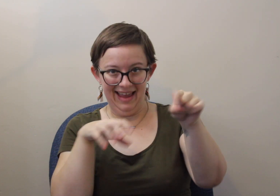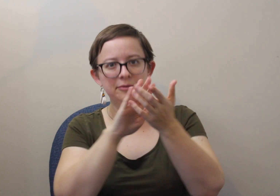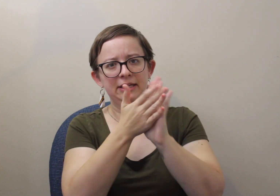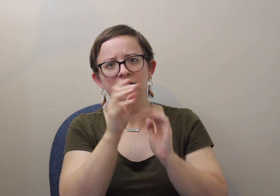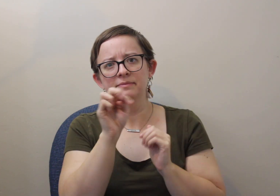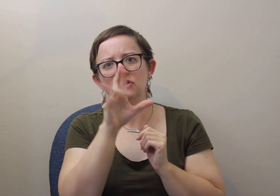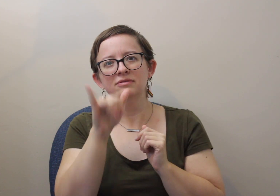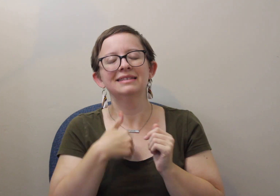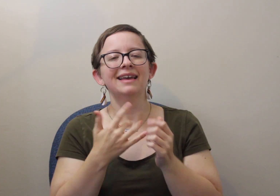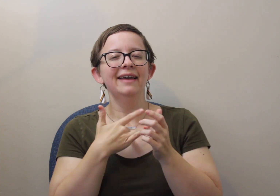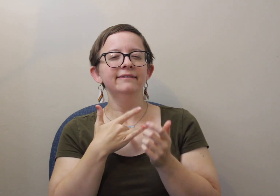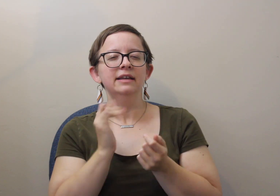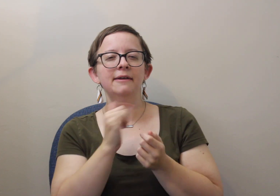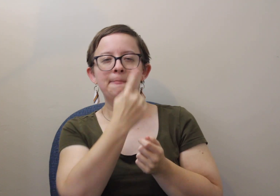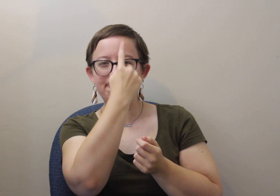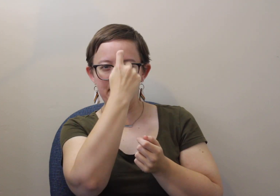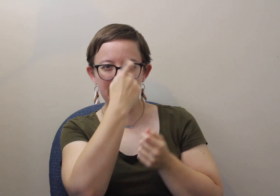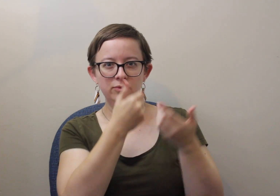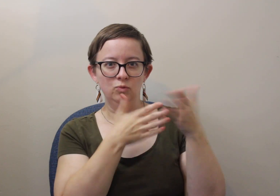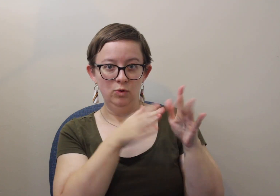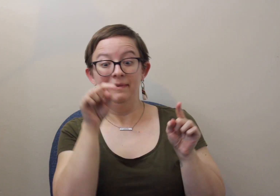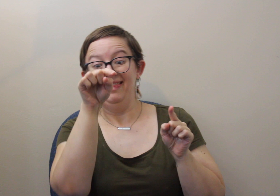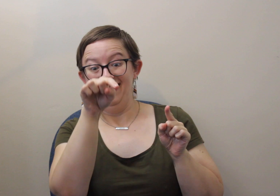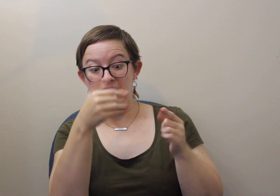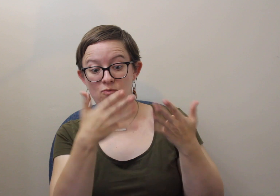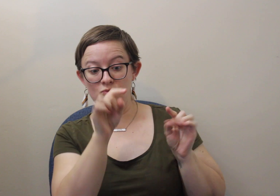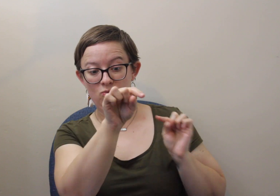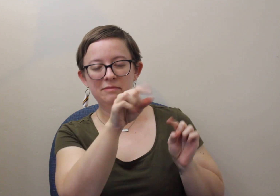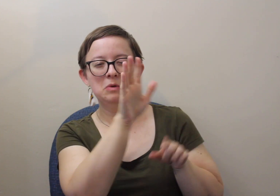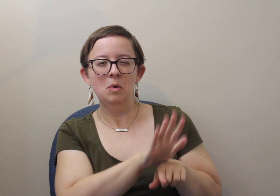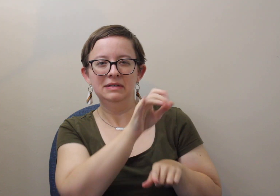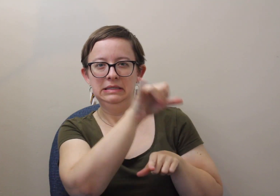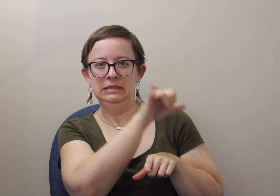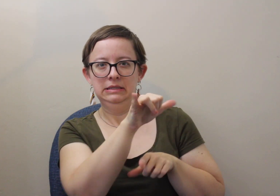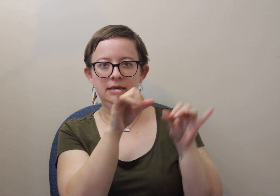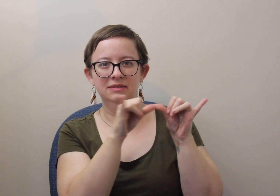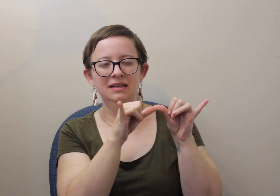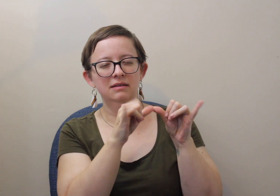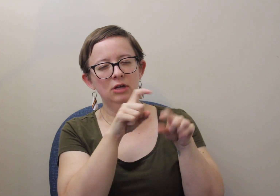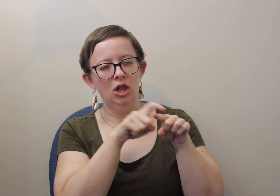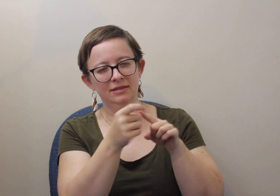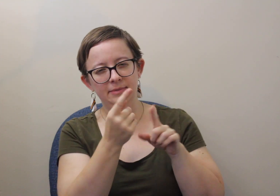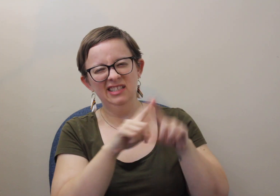Then that... well the old guest room bedroom will become the nursery cause Mikko's room and that room are almost a similar size.